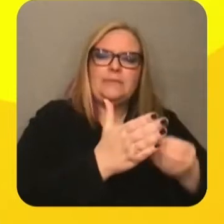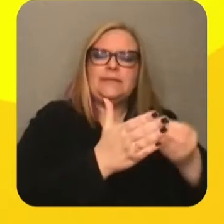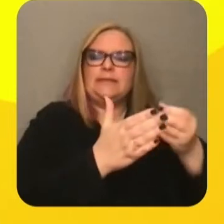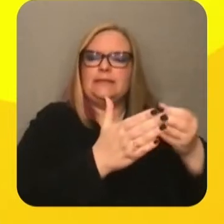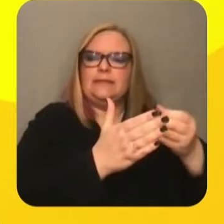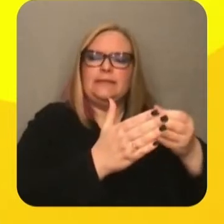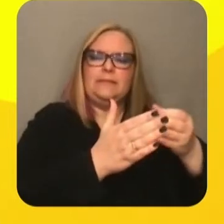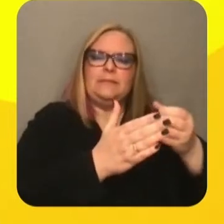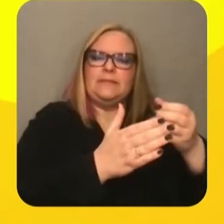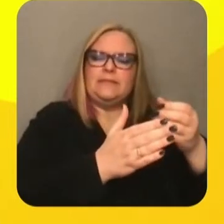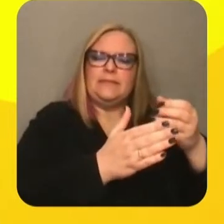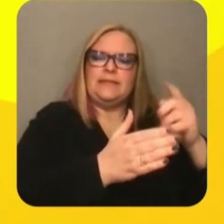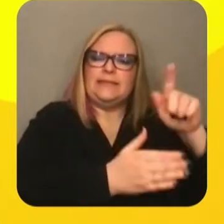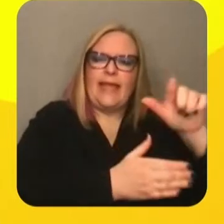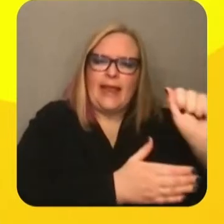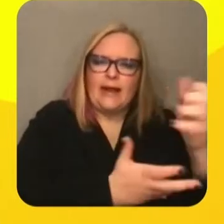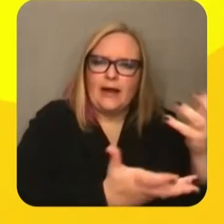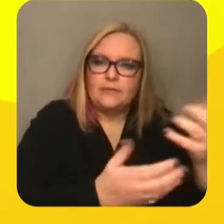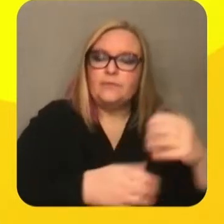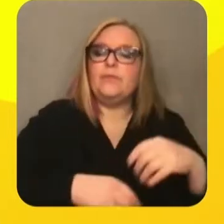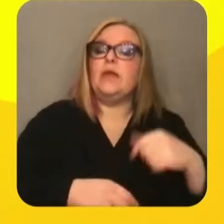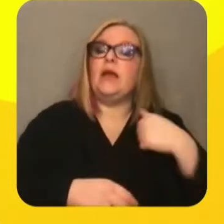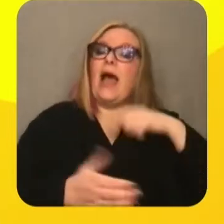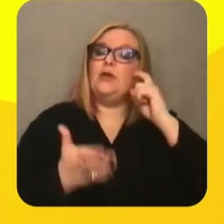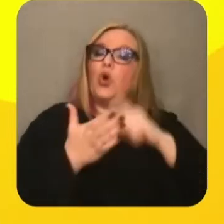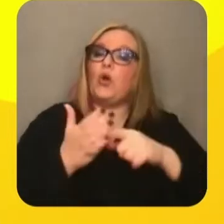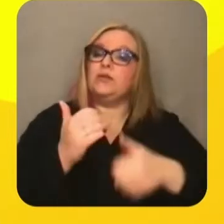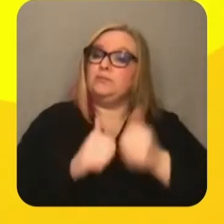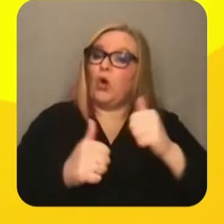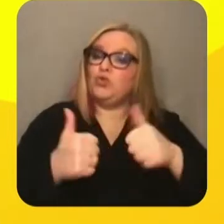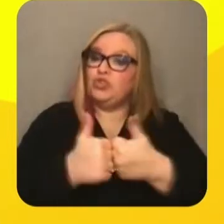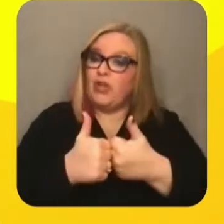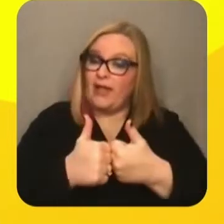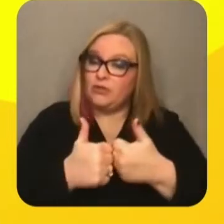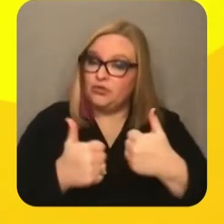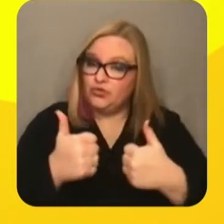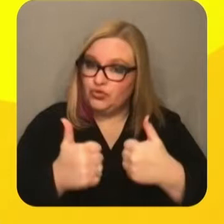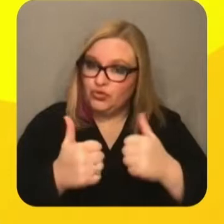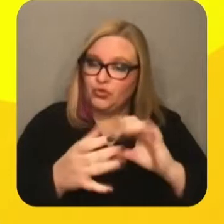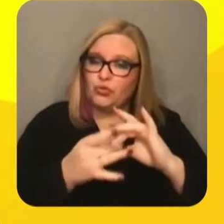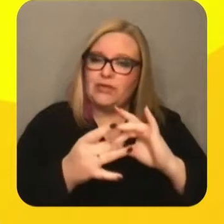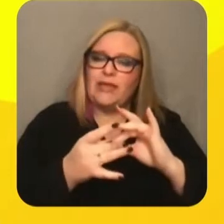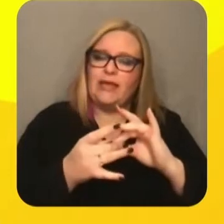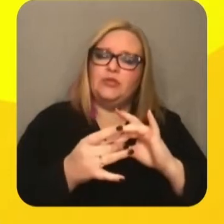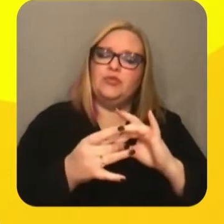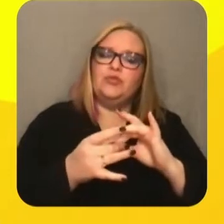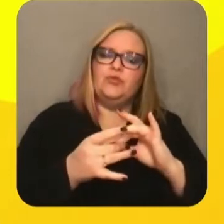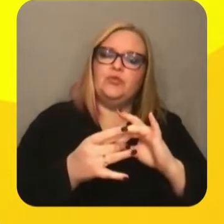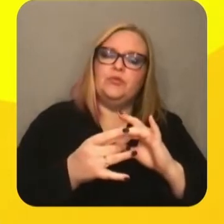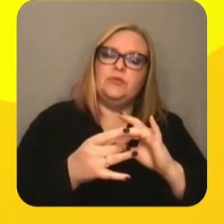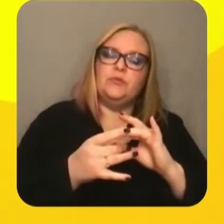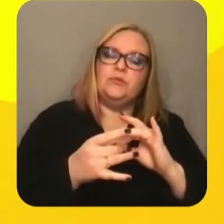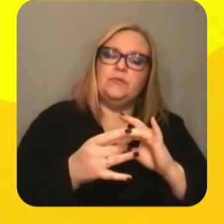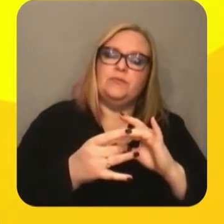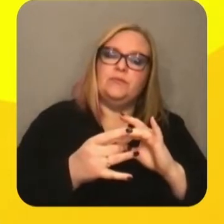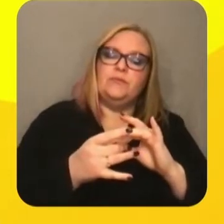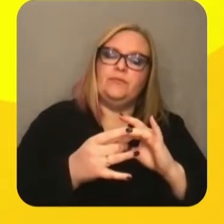So what I've found most challenging with regard with data is,